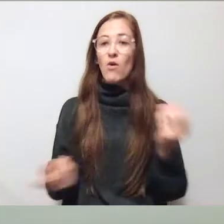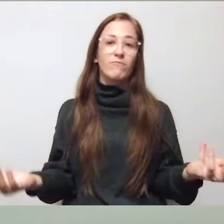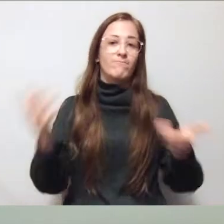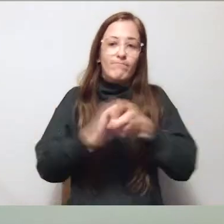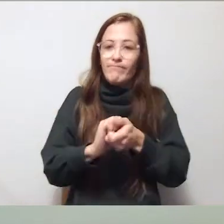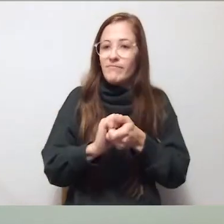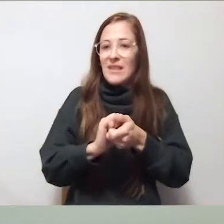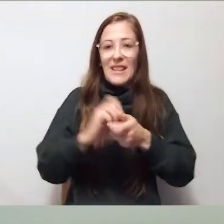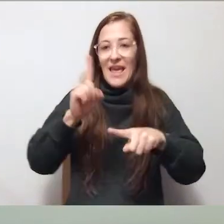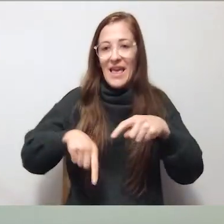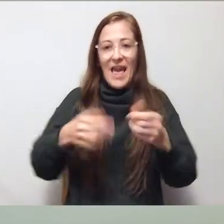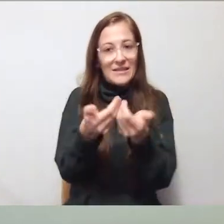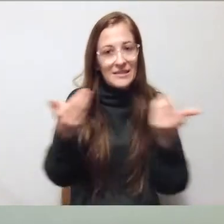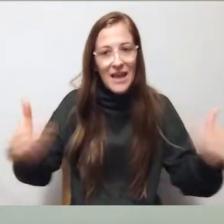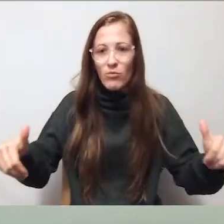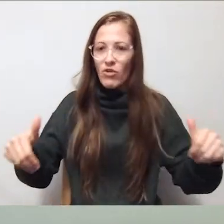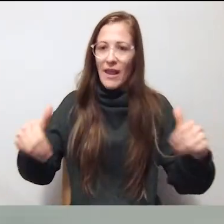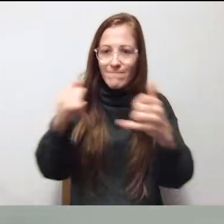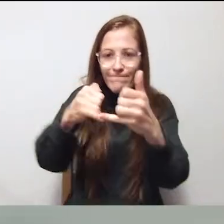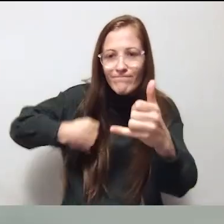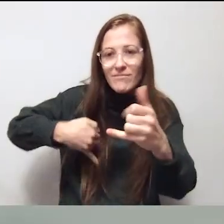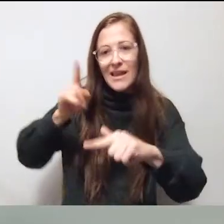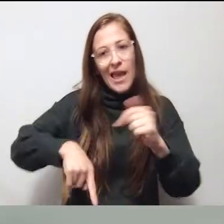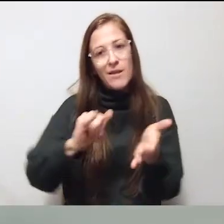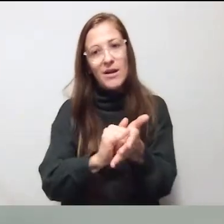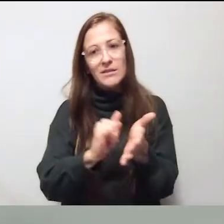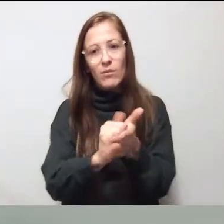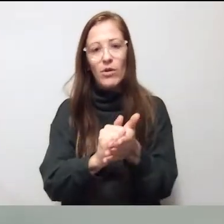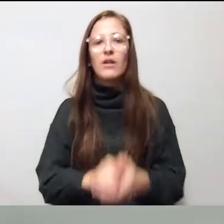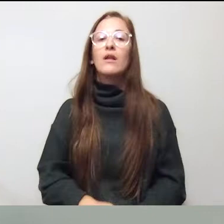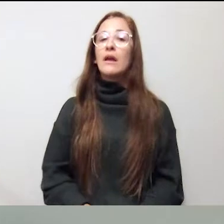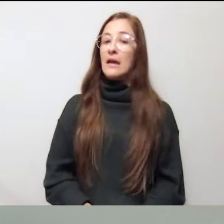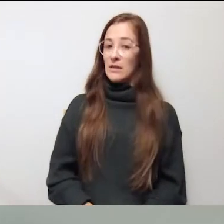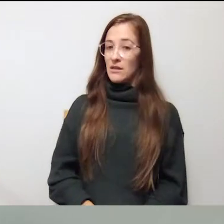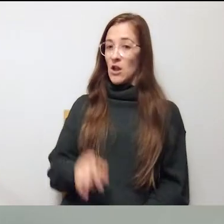They can't be a segregated entity. Right, and when we think about it in holistic terms